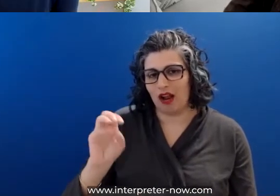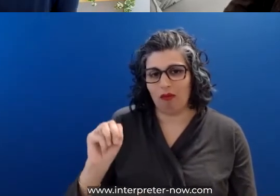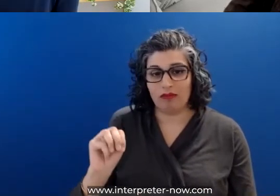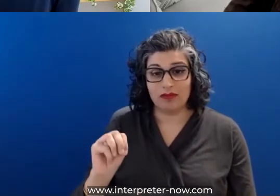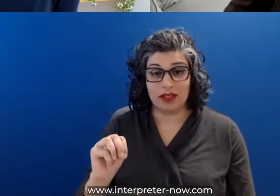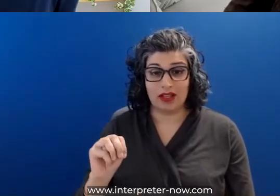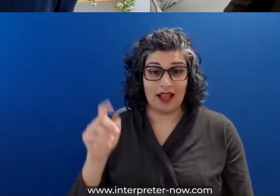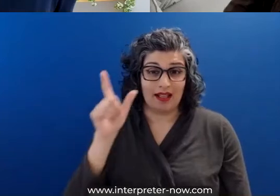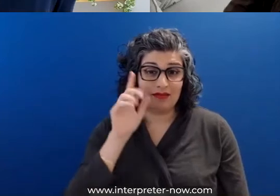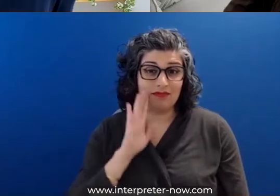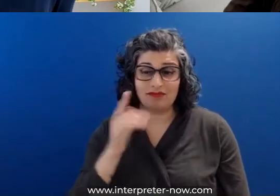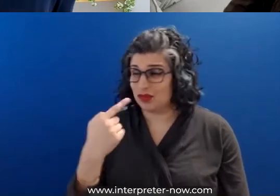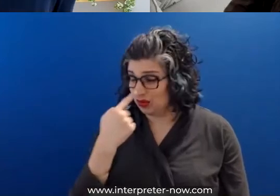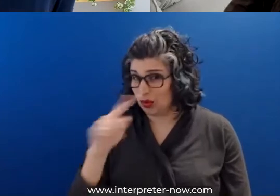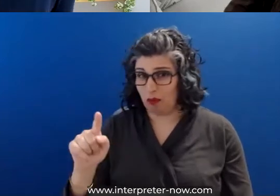ourselves for anybody who’s blind or low-vision?